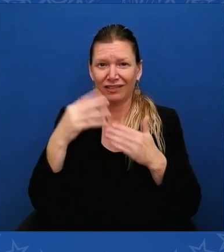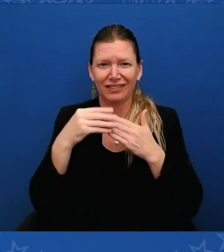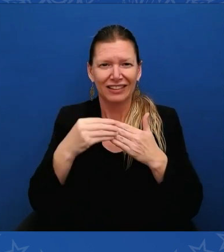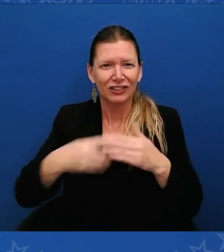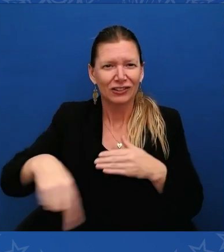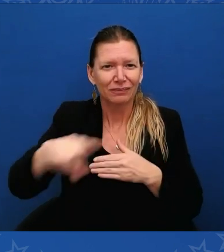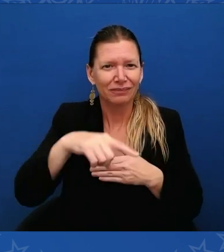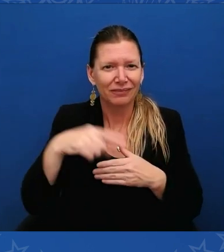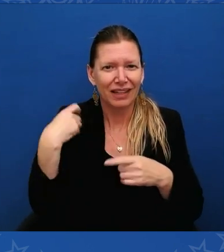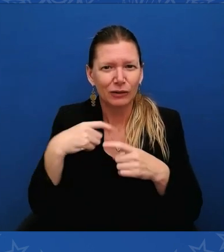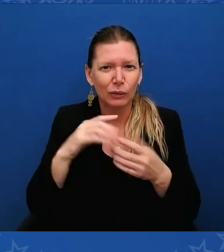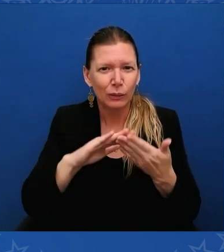Thank you.